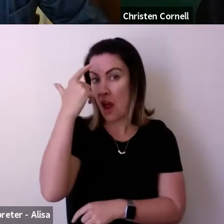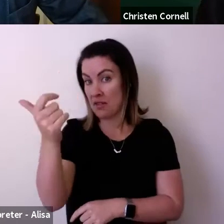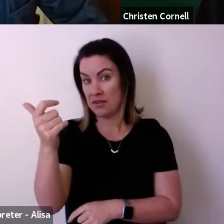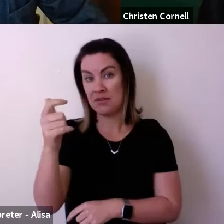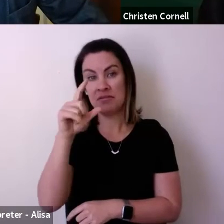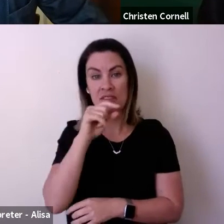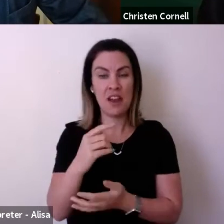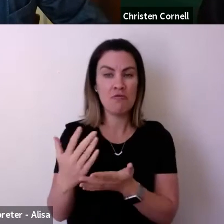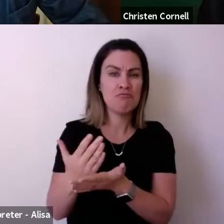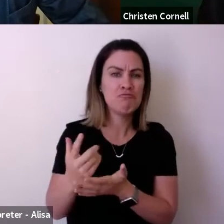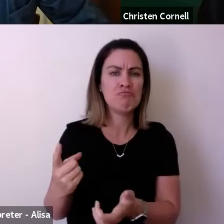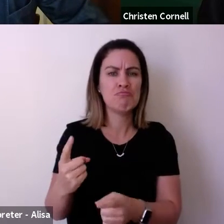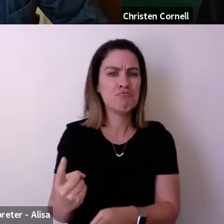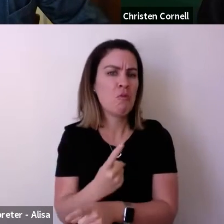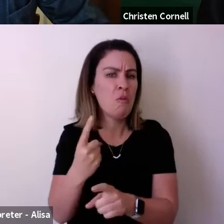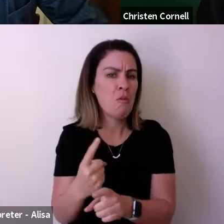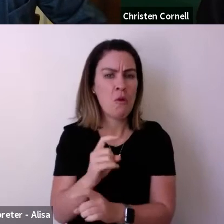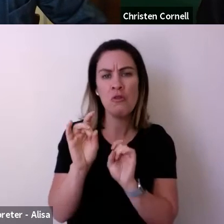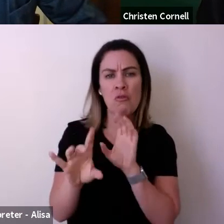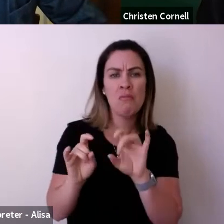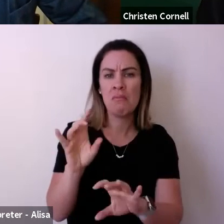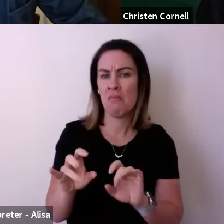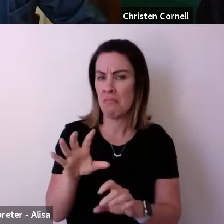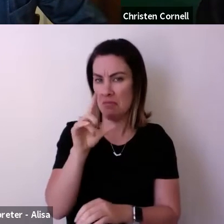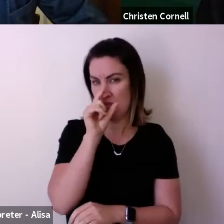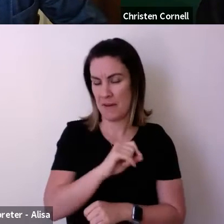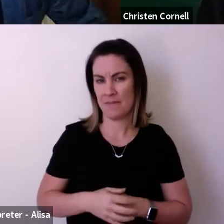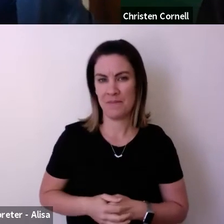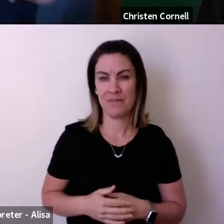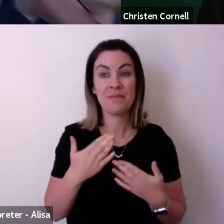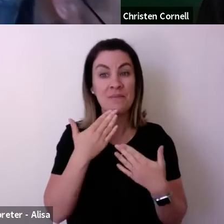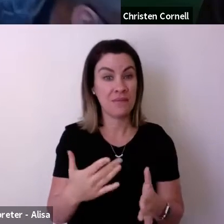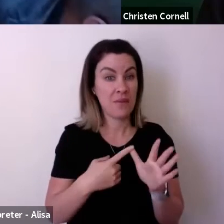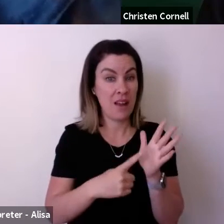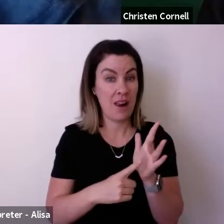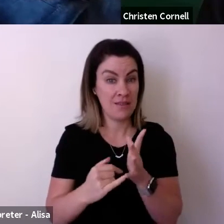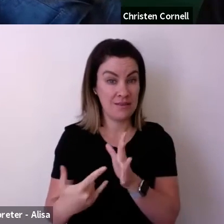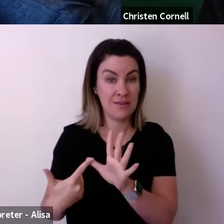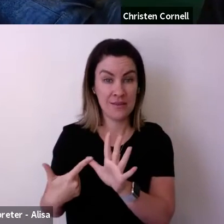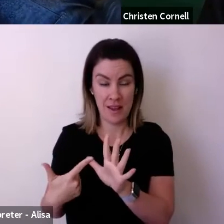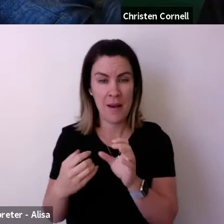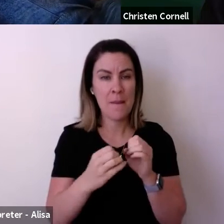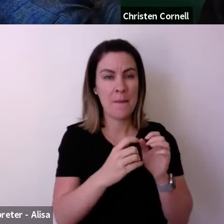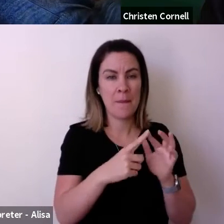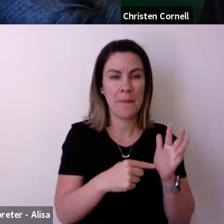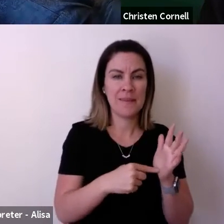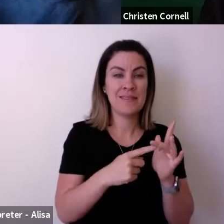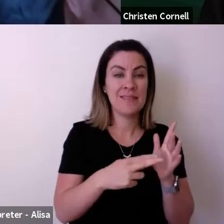channel for general discussion. I would like to thank Alyssa and Bettina for joining us today